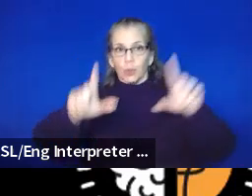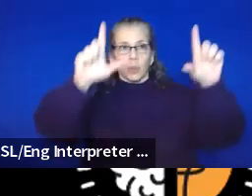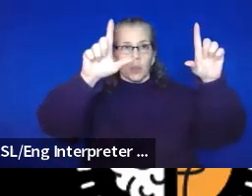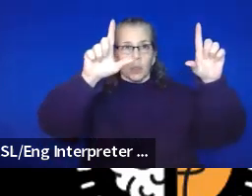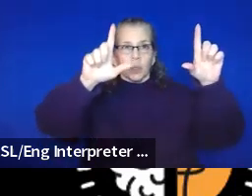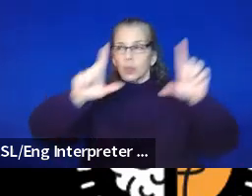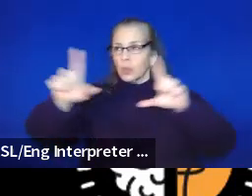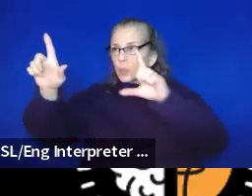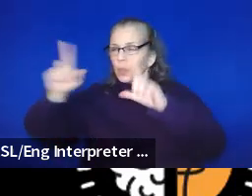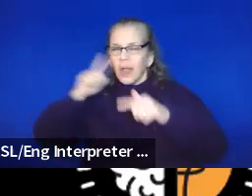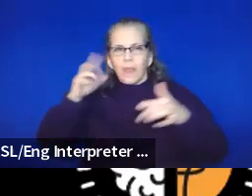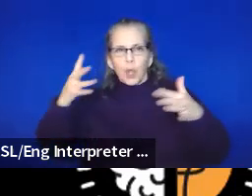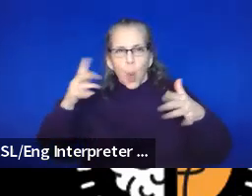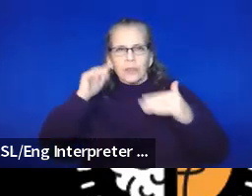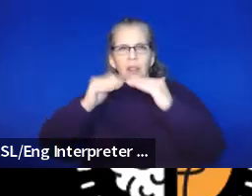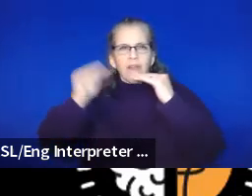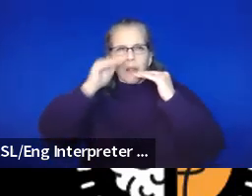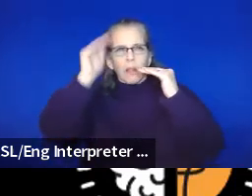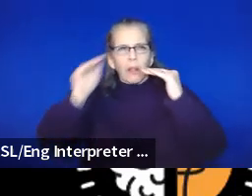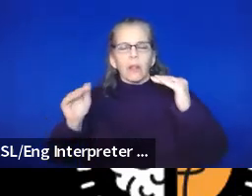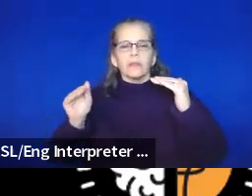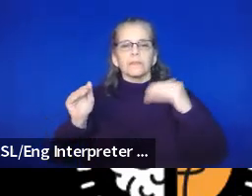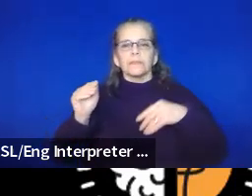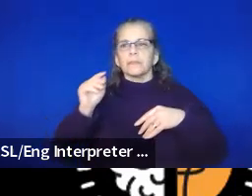at the noise, even though I'm sorry looking at people moving around.